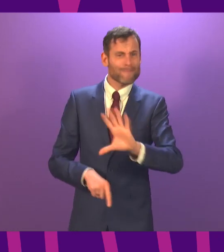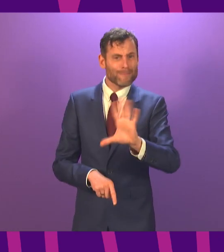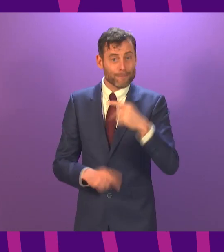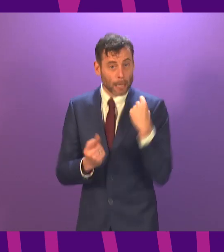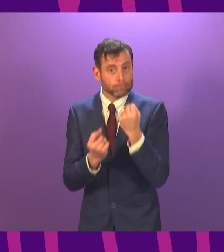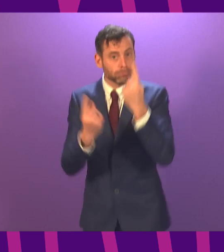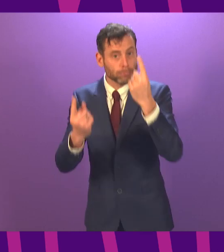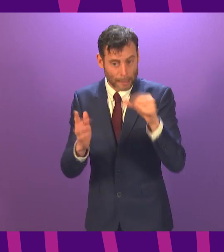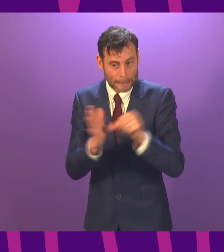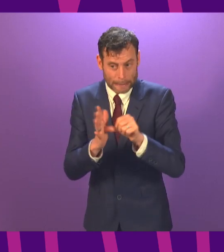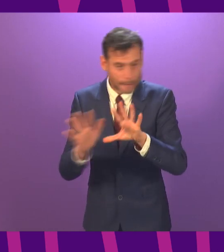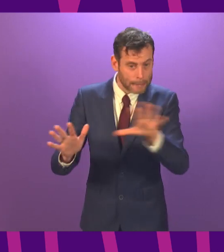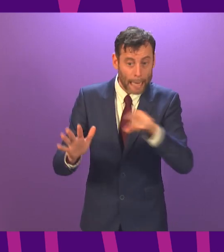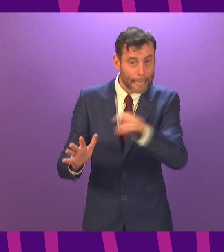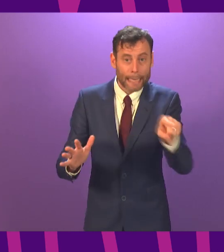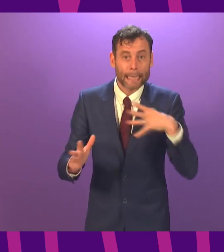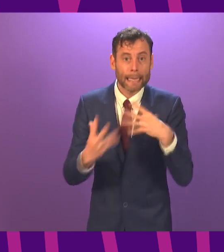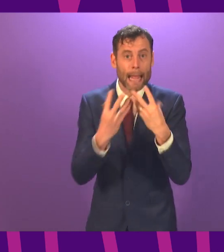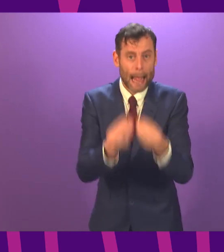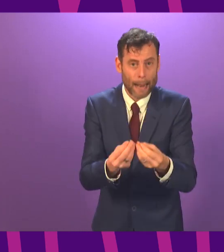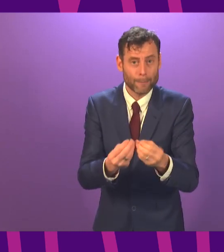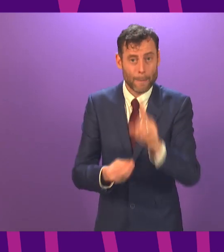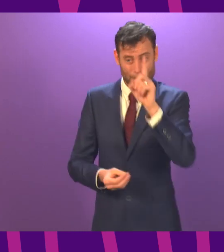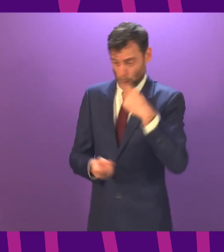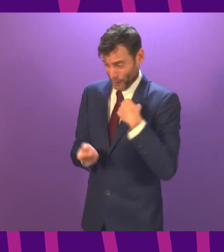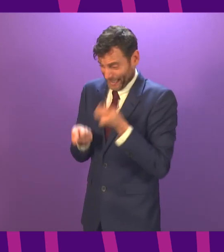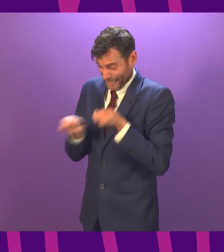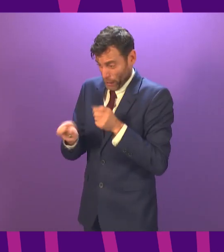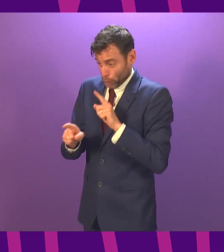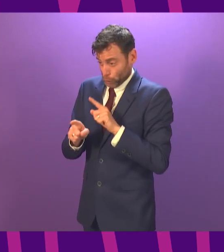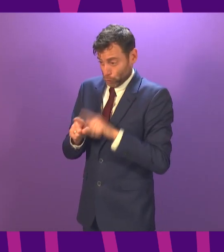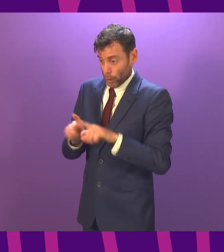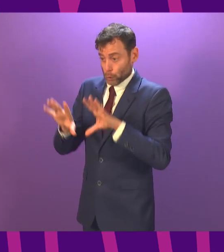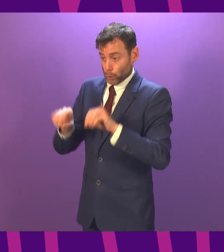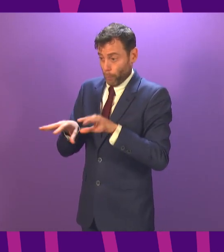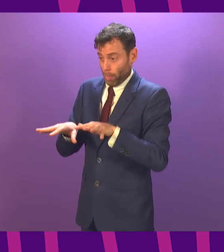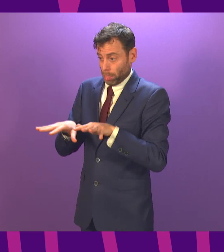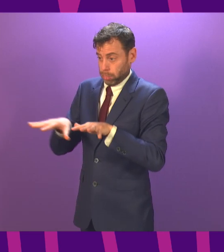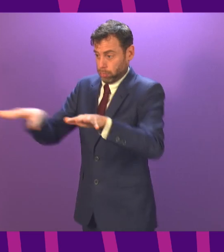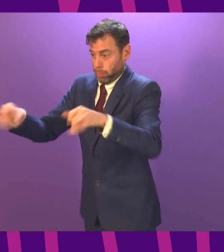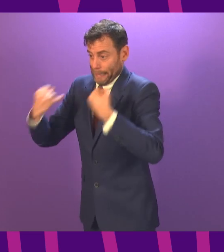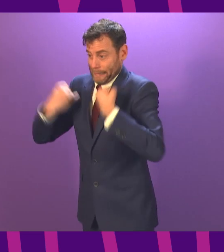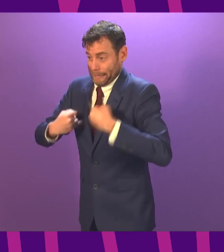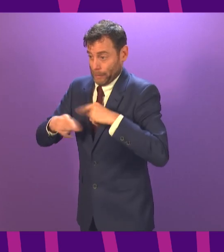things that we are doing right now to suppress this virus, we are providing a more sustainable